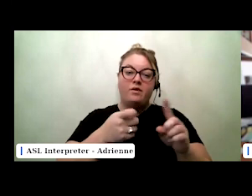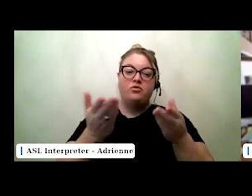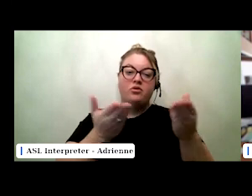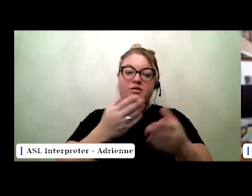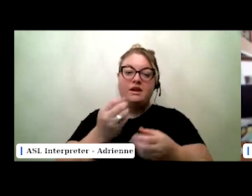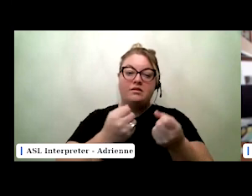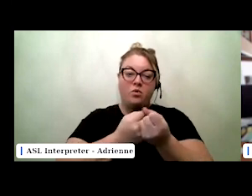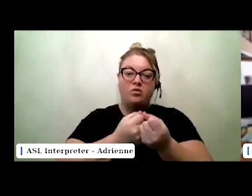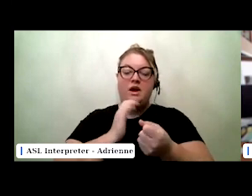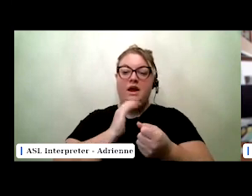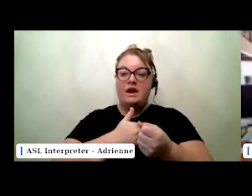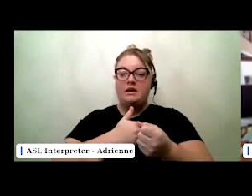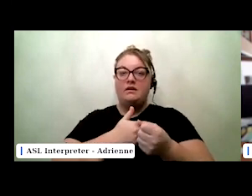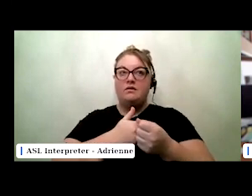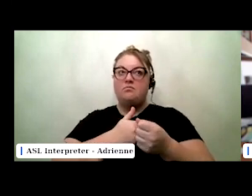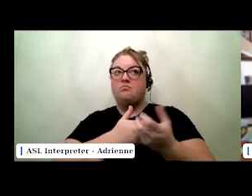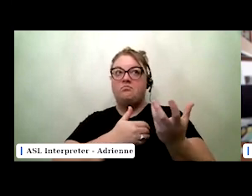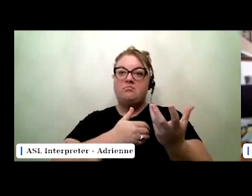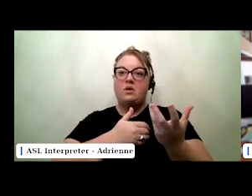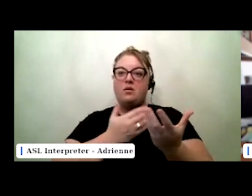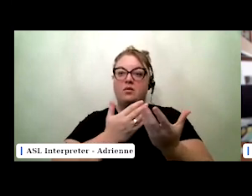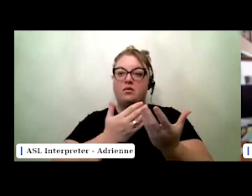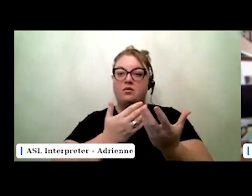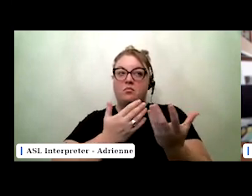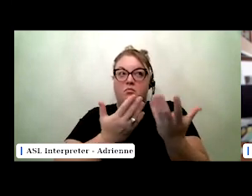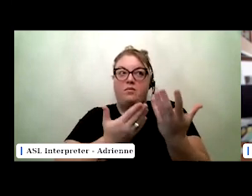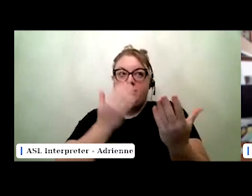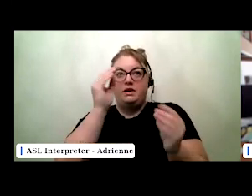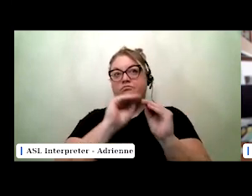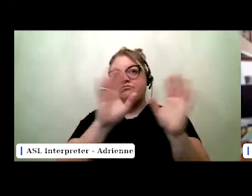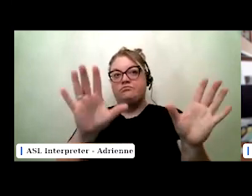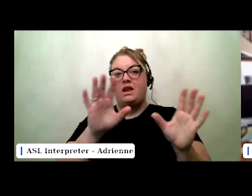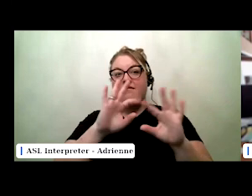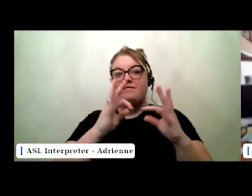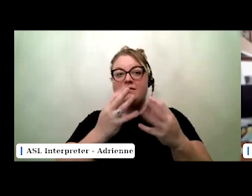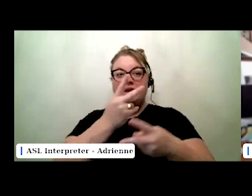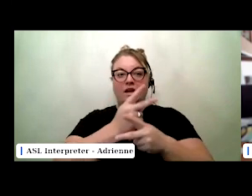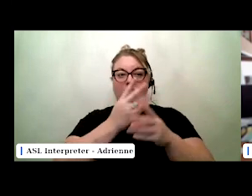And it probably doesn't need to be said to this audience that family caregivers and direct care workers are the backbone.